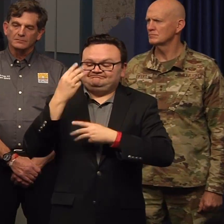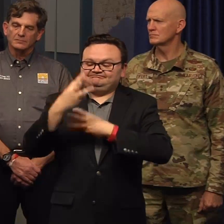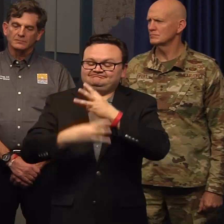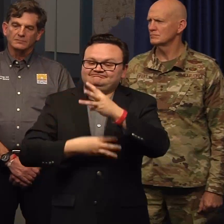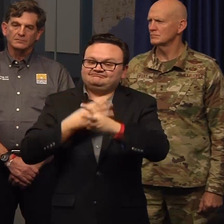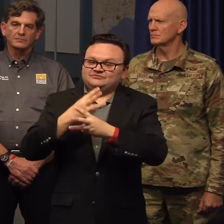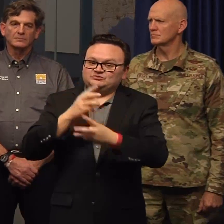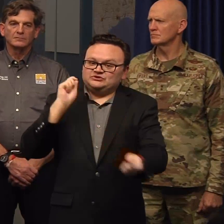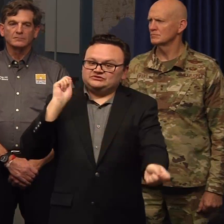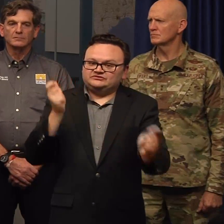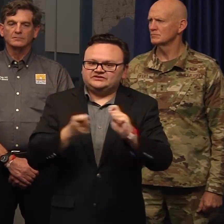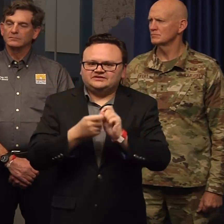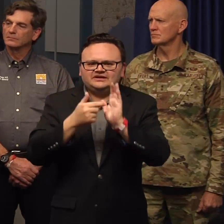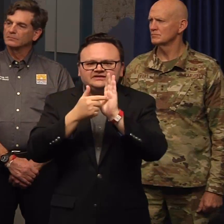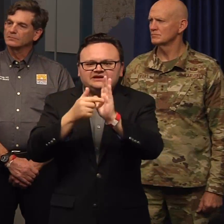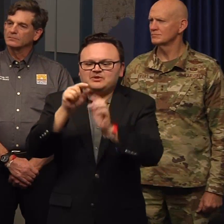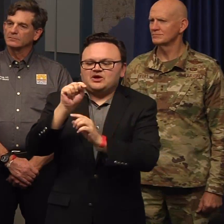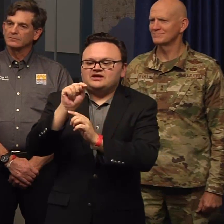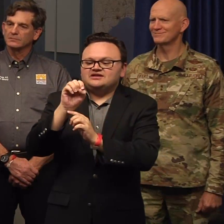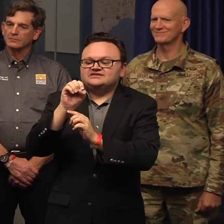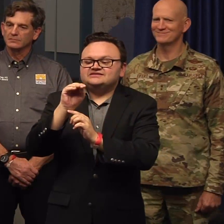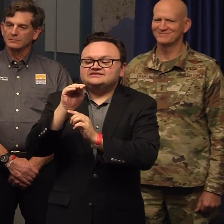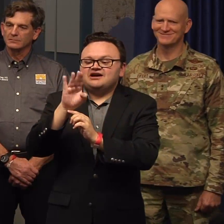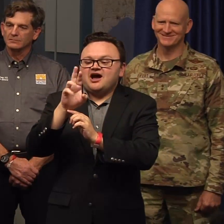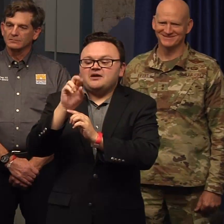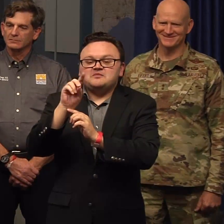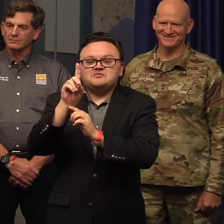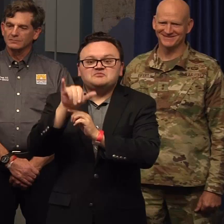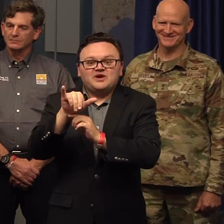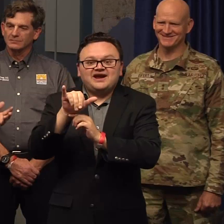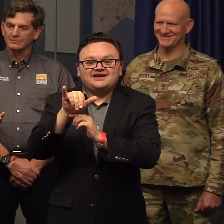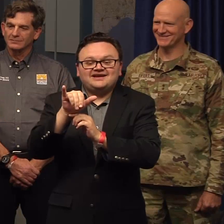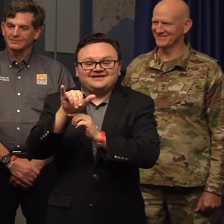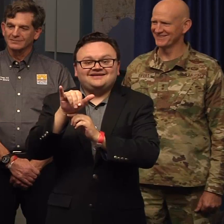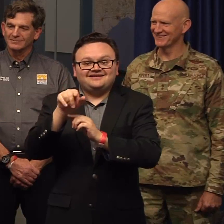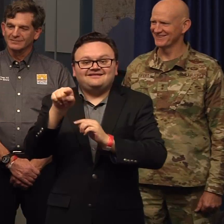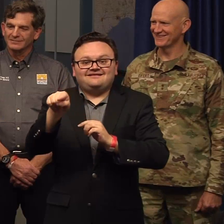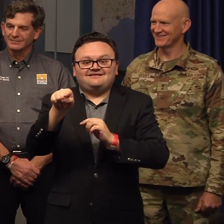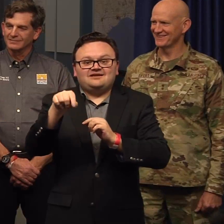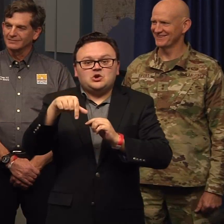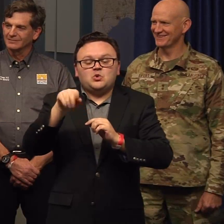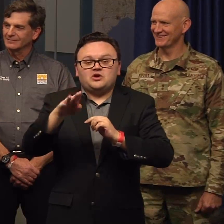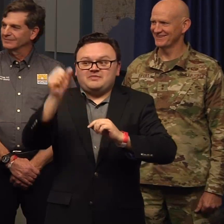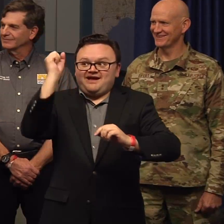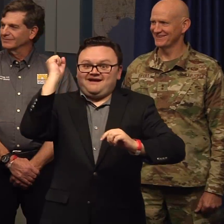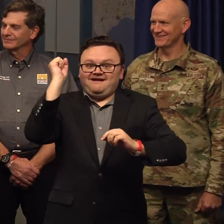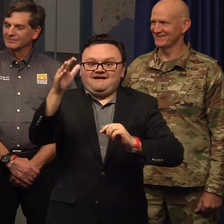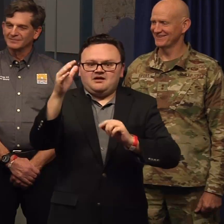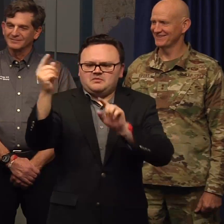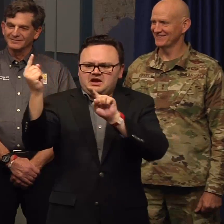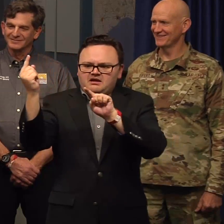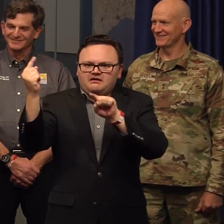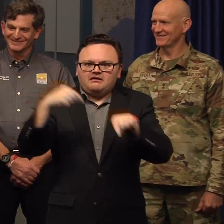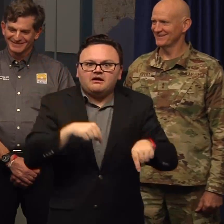LIKE OUTDATED NOW AND WE'VE GOT TO GET THROUGH THIS, GET PEOPLE BACK ON THEIR FEET AND YOU THINK ABOUT IT, HOW MUCH THE WHOLE WORLD HAS CHANGED WITH